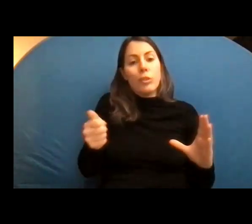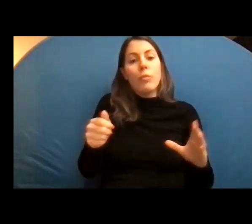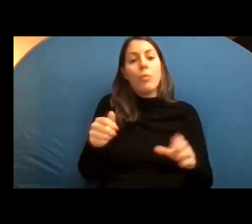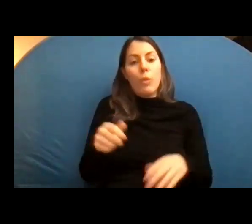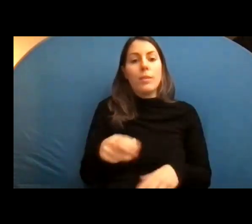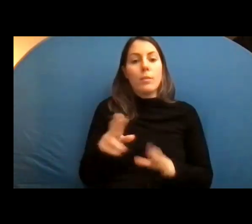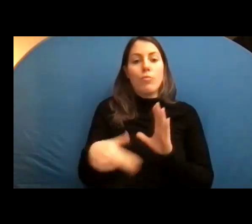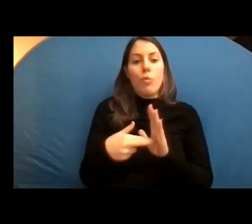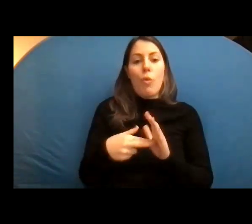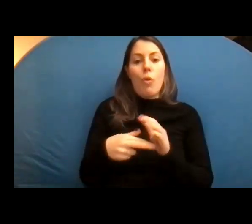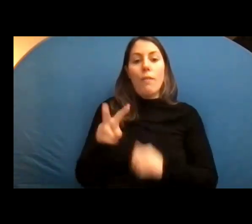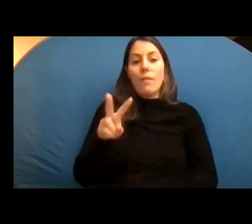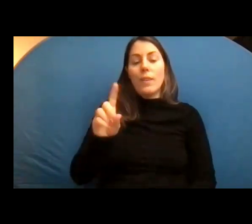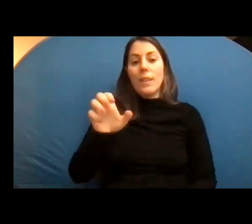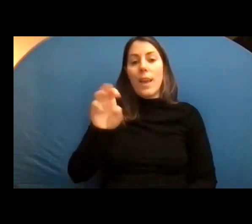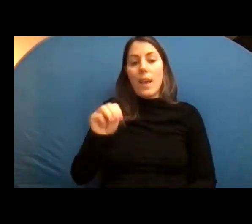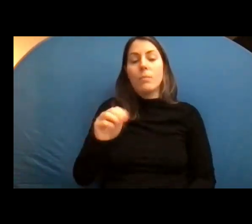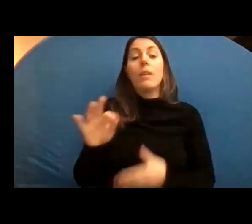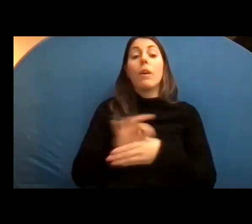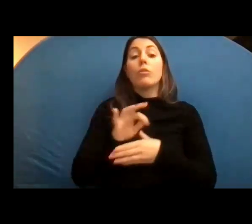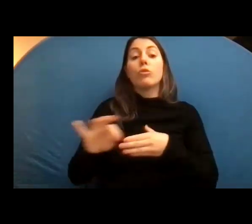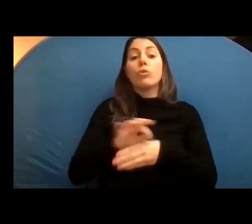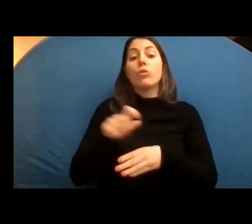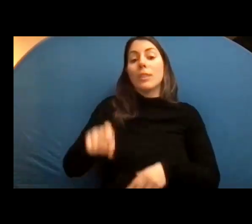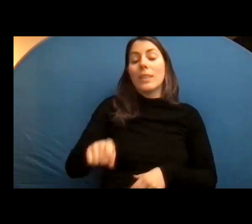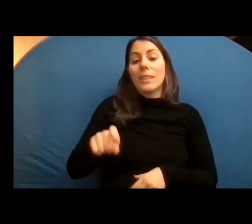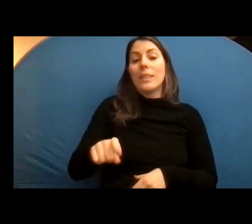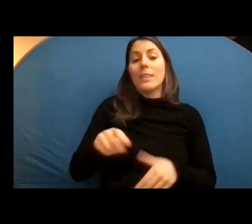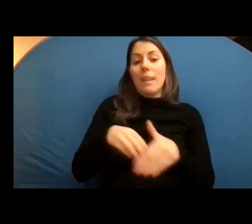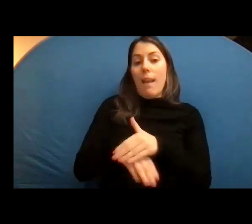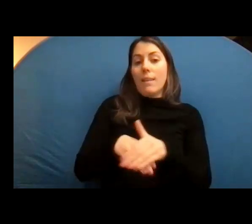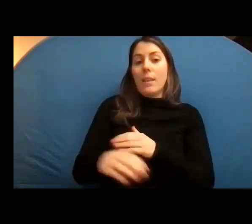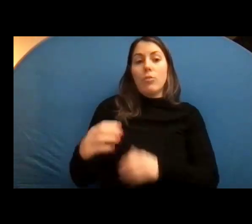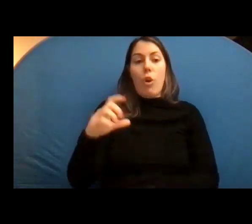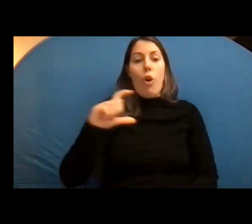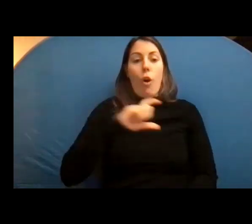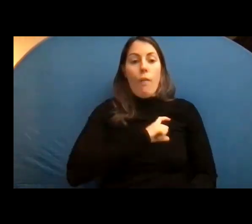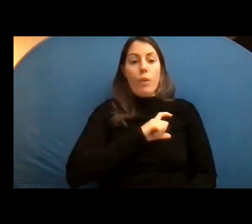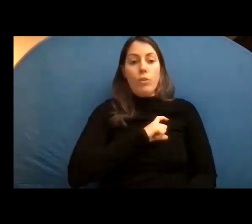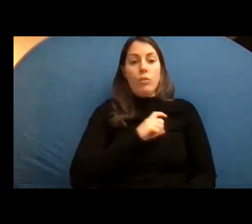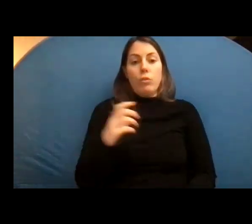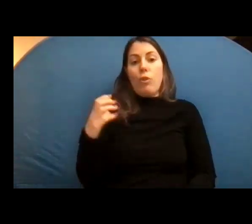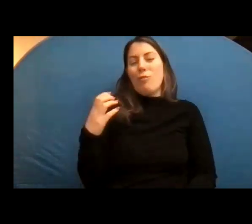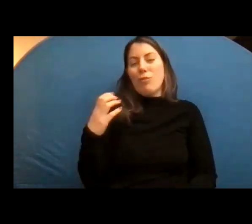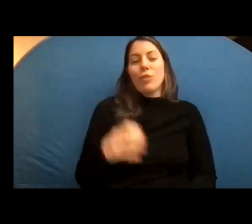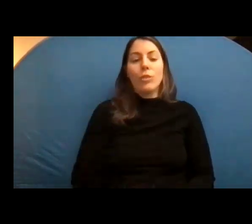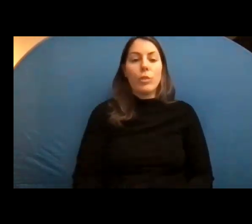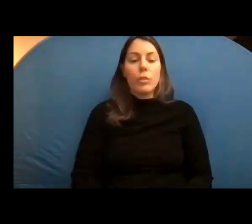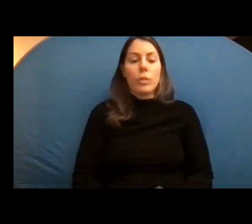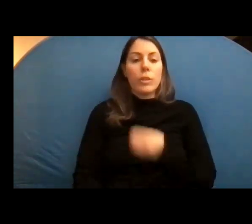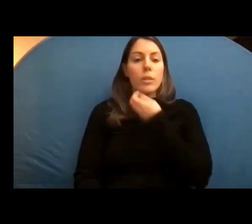of 2022, she served as VDEM's Access and Functional Needs Officer, providing